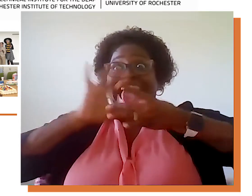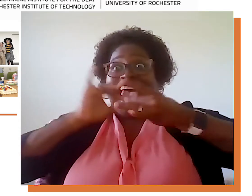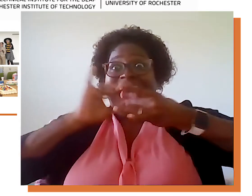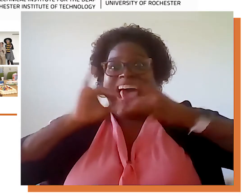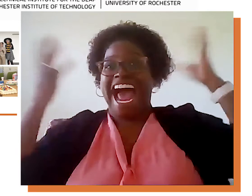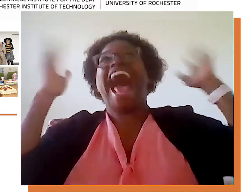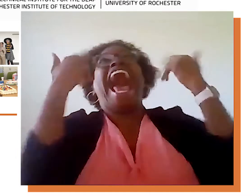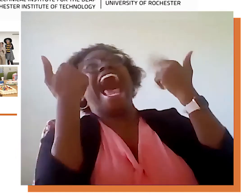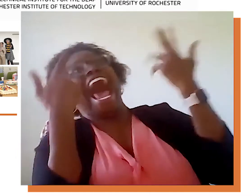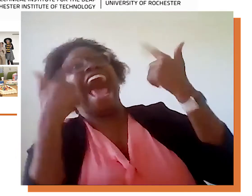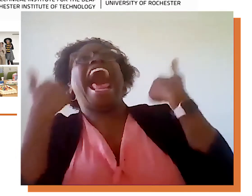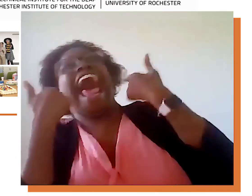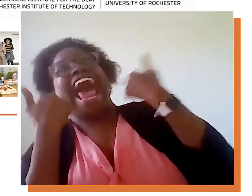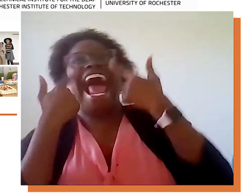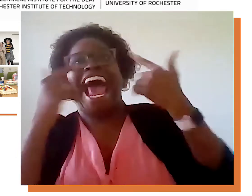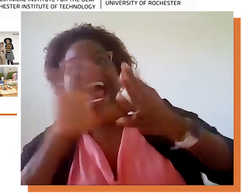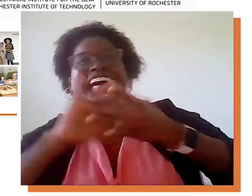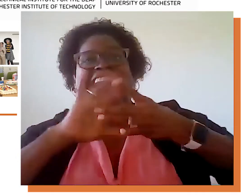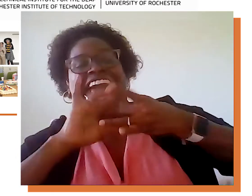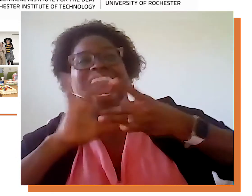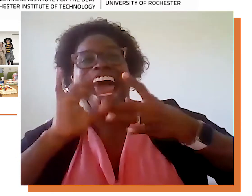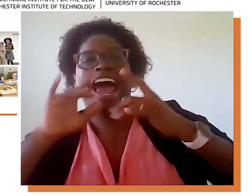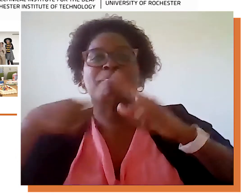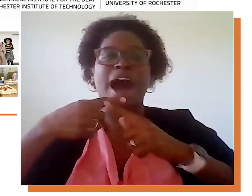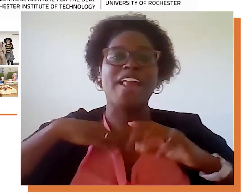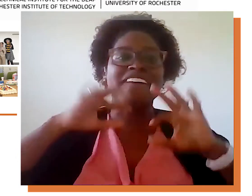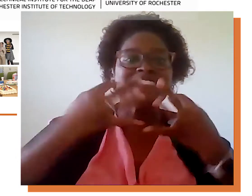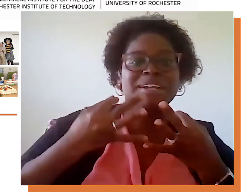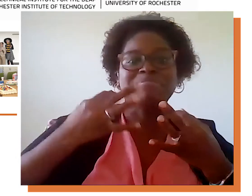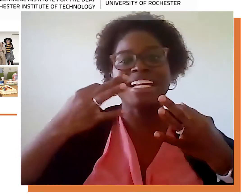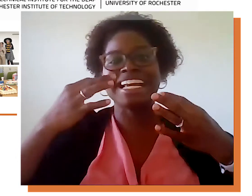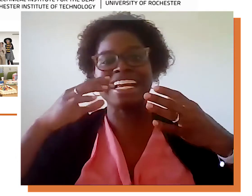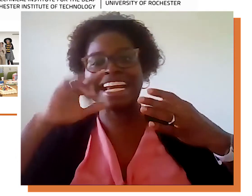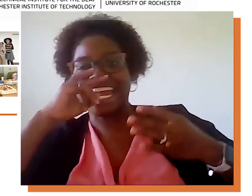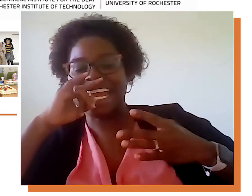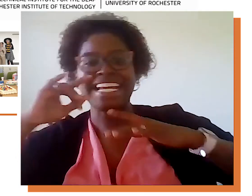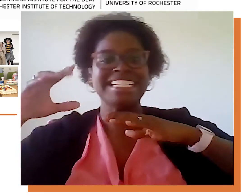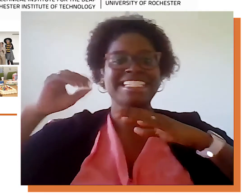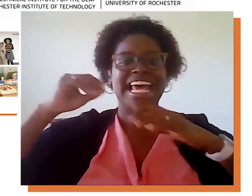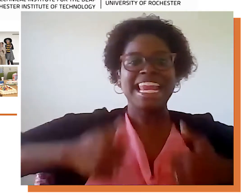you recognize she's an extroverted researcher. She's such a gregarious, warm person.